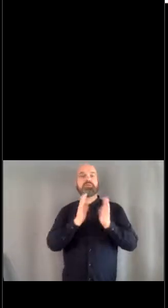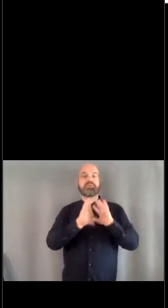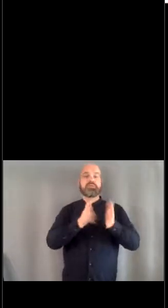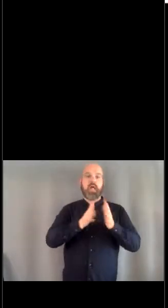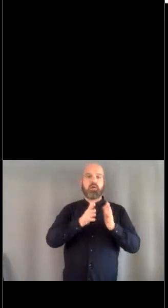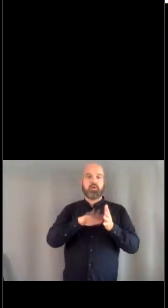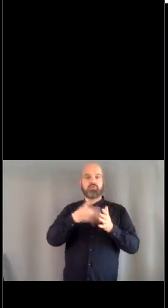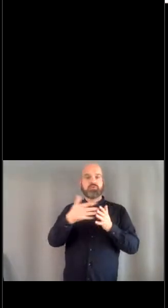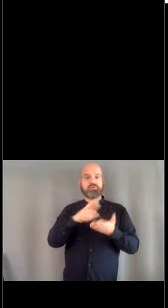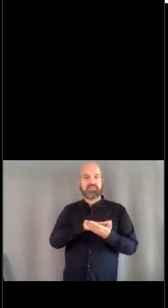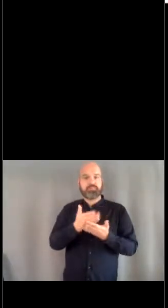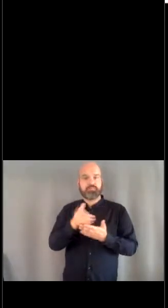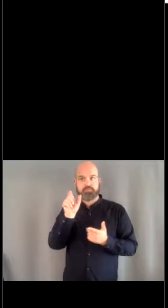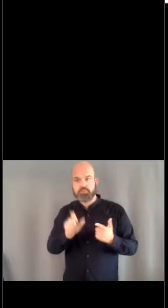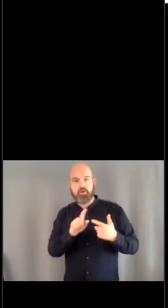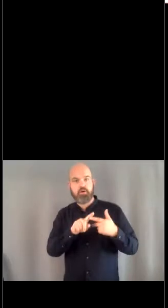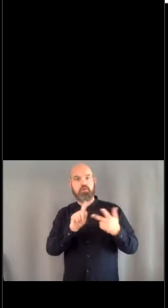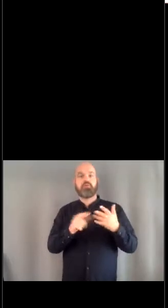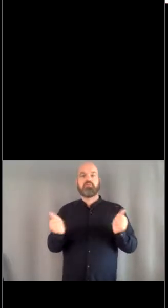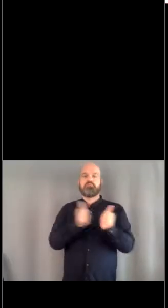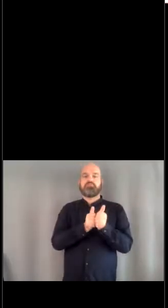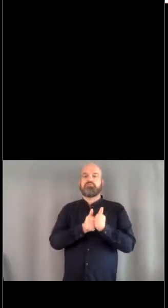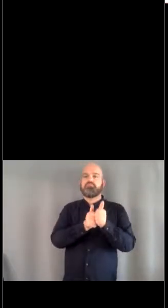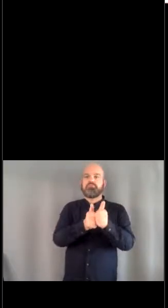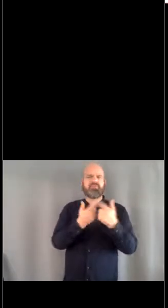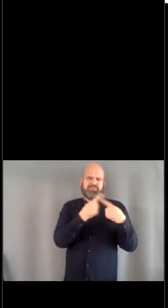there's various ways, various types of support services